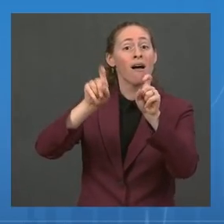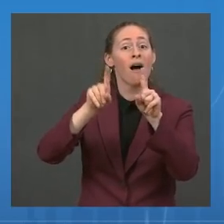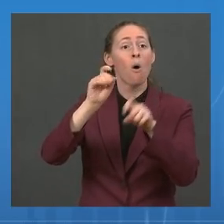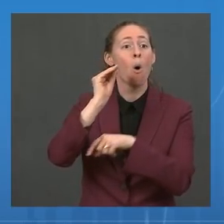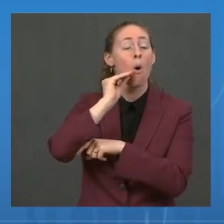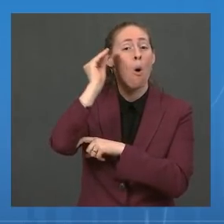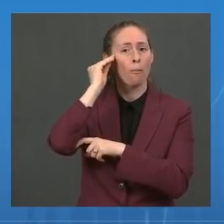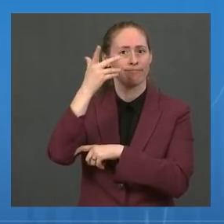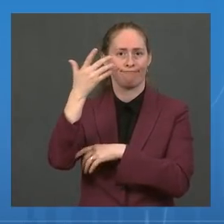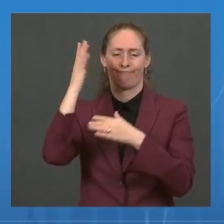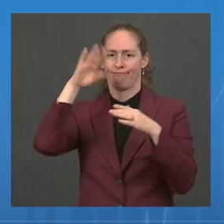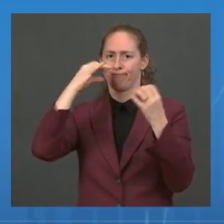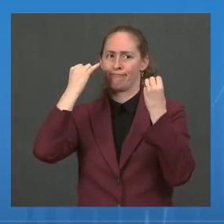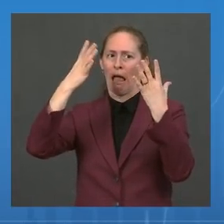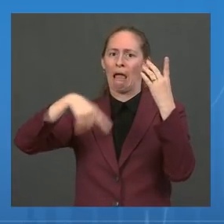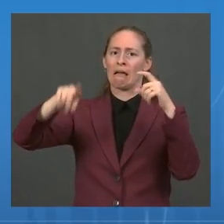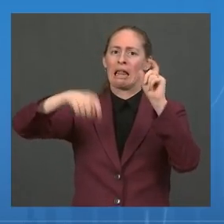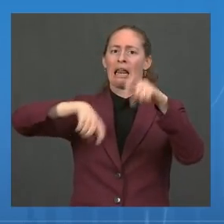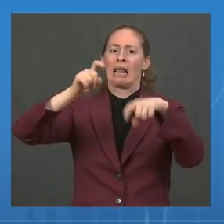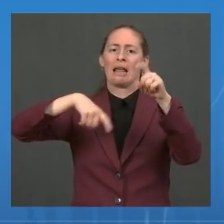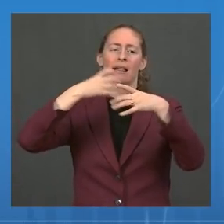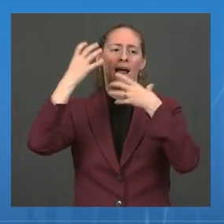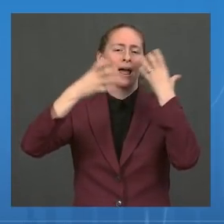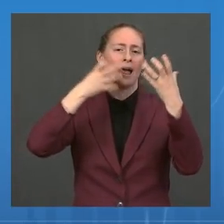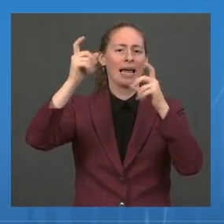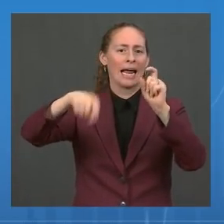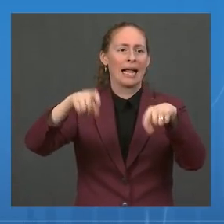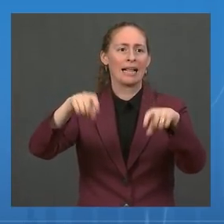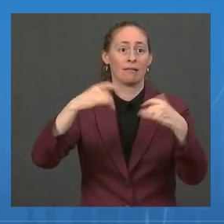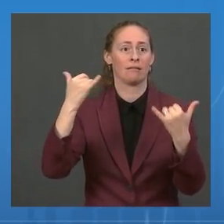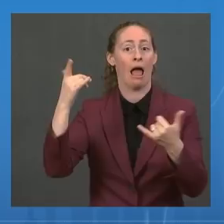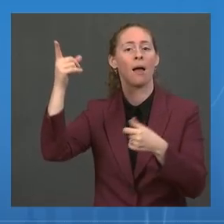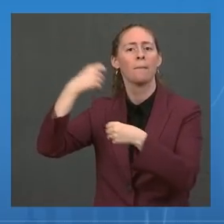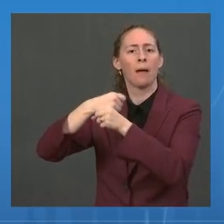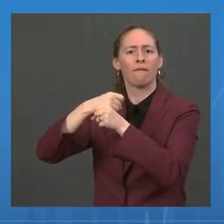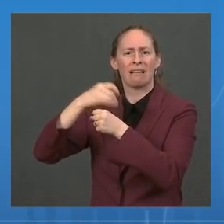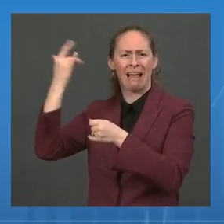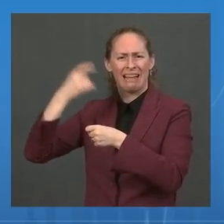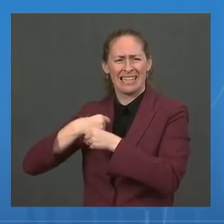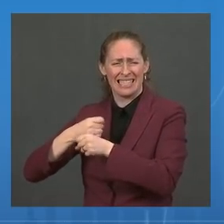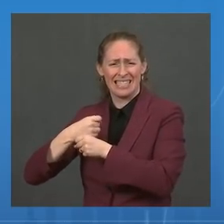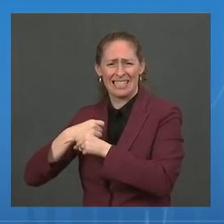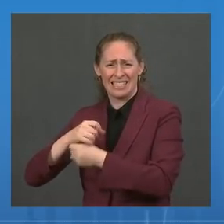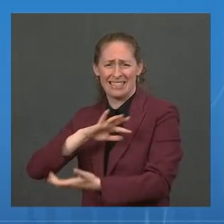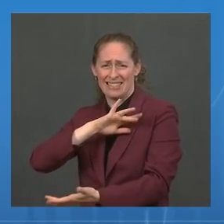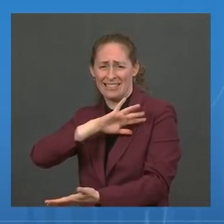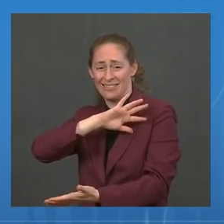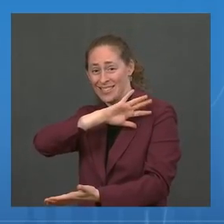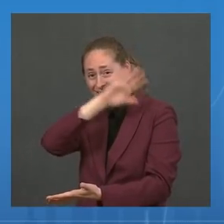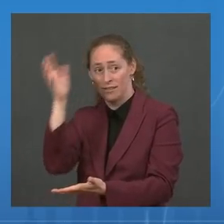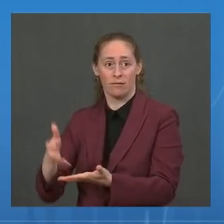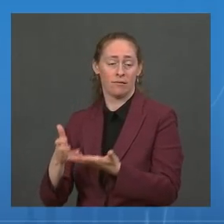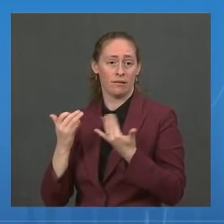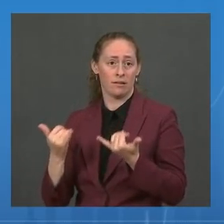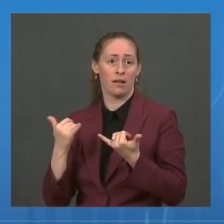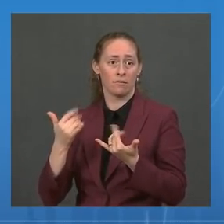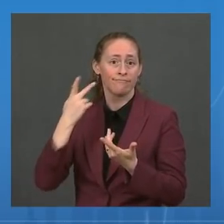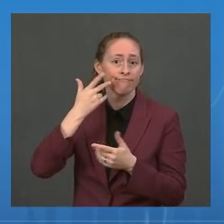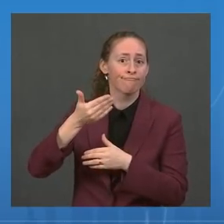As I said, the manufacturing is scaling up significantly, doubling across the next couple of months. And we're just going to keep at it